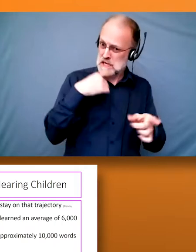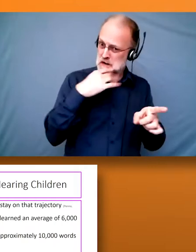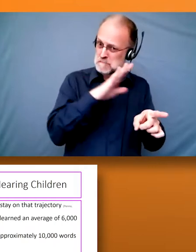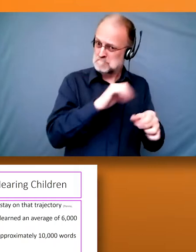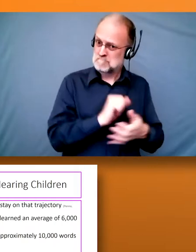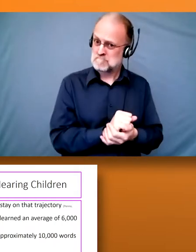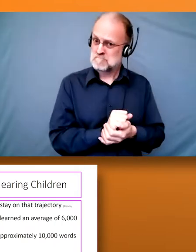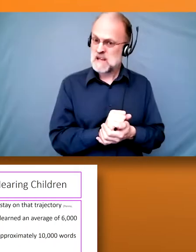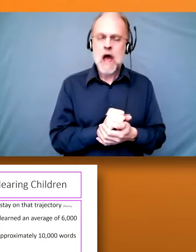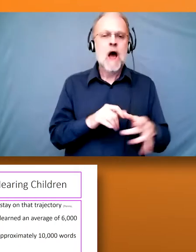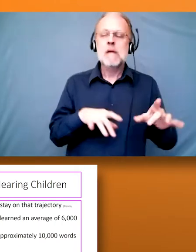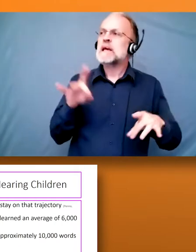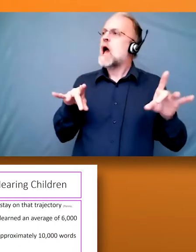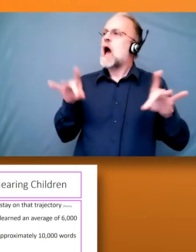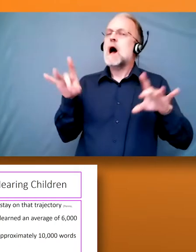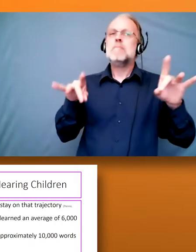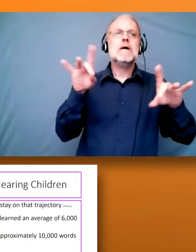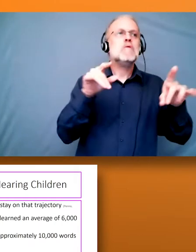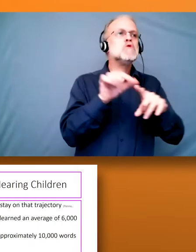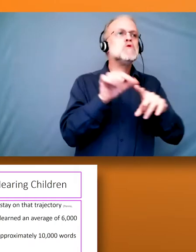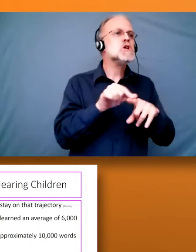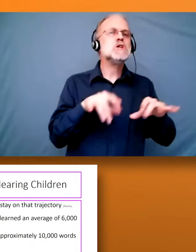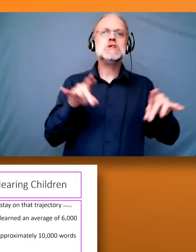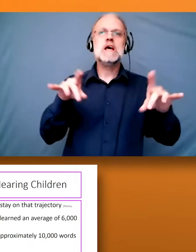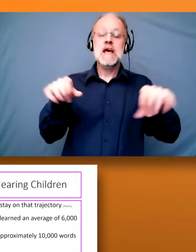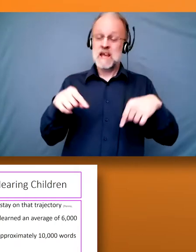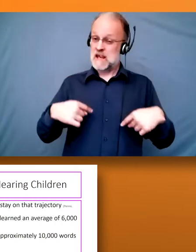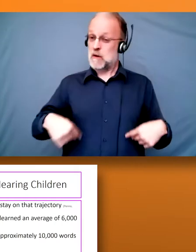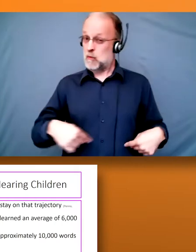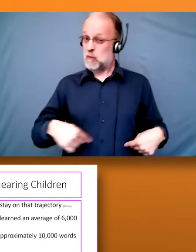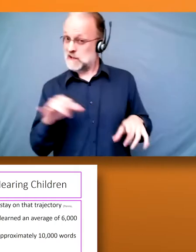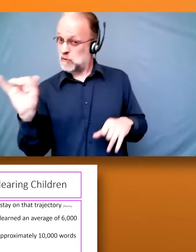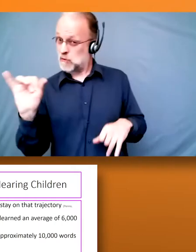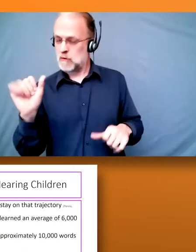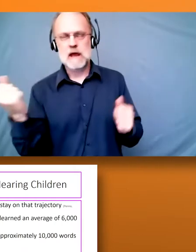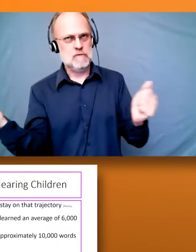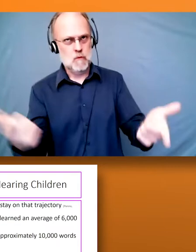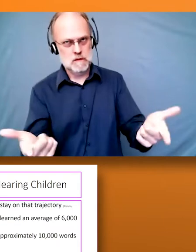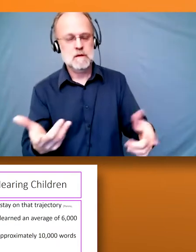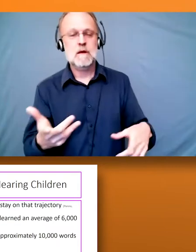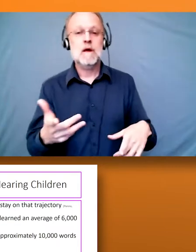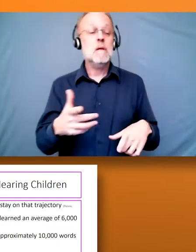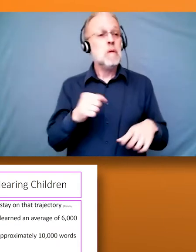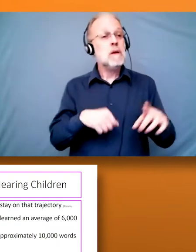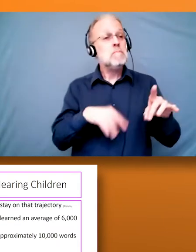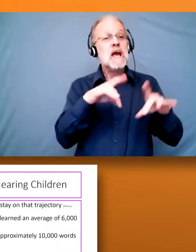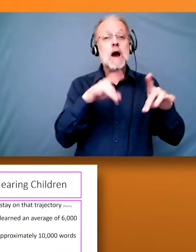Students pick up words all the time that never maybe become part-- we do it, too, everybody does.